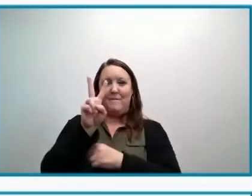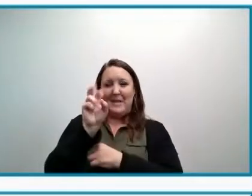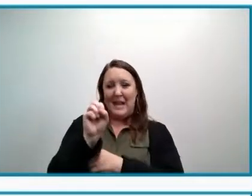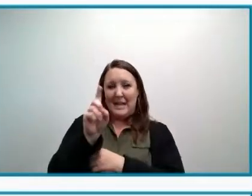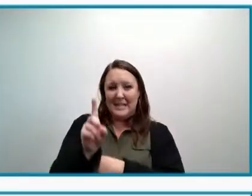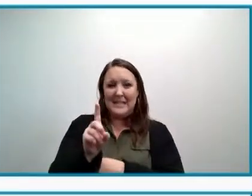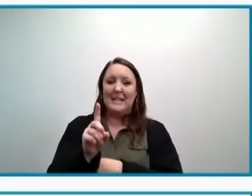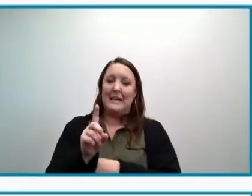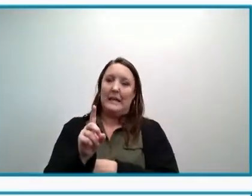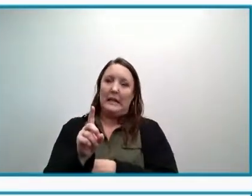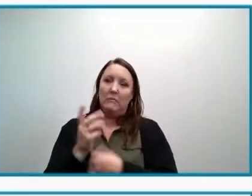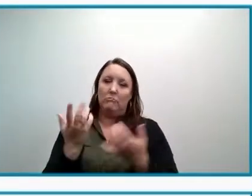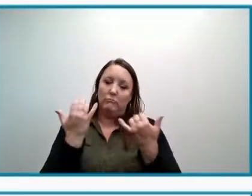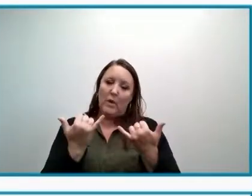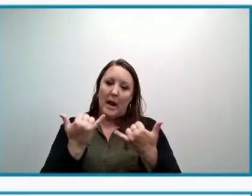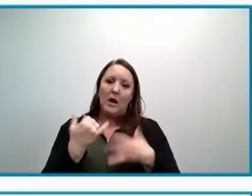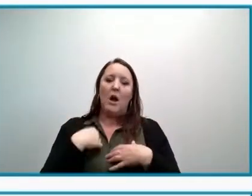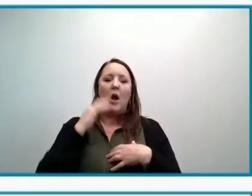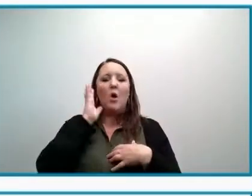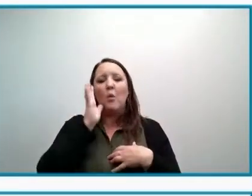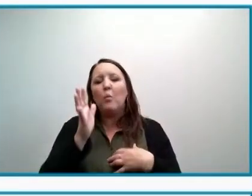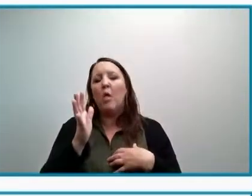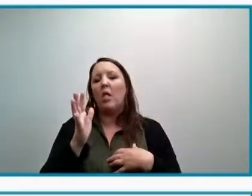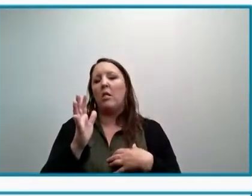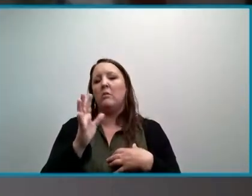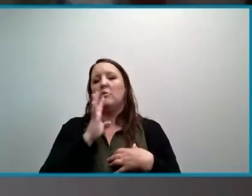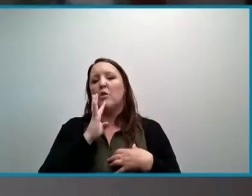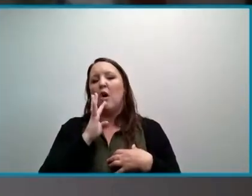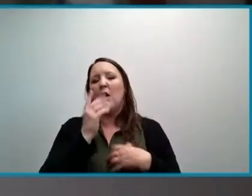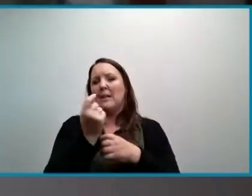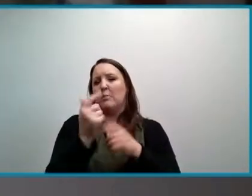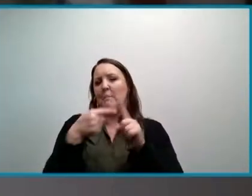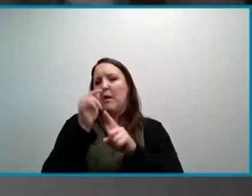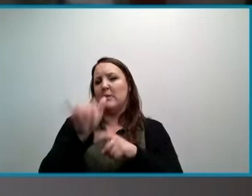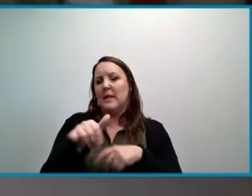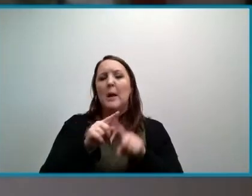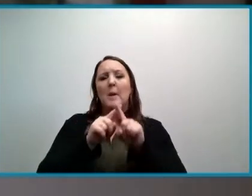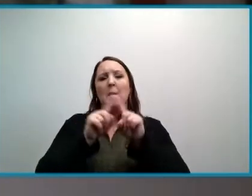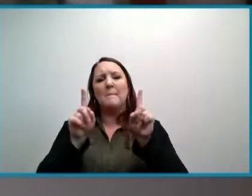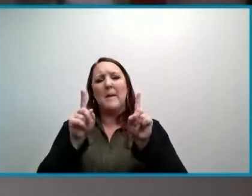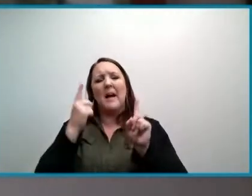so I'll talk a little bit about that. Um, but I think that we,